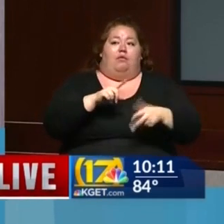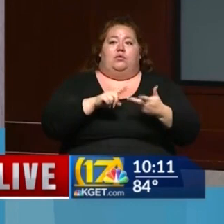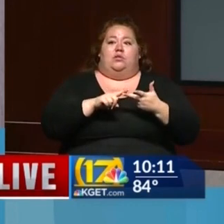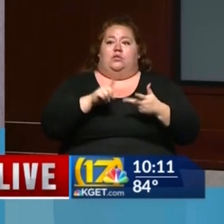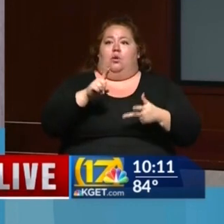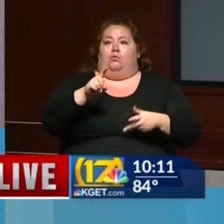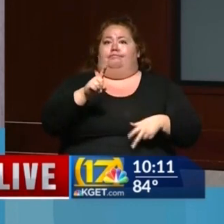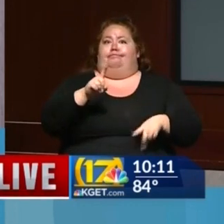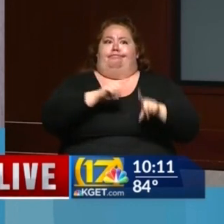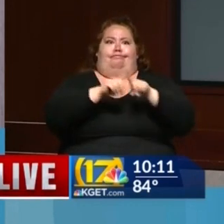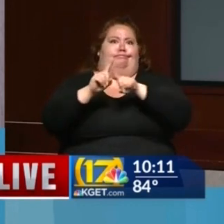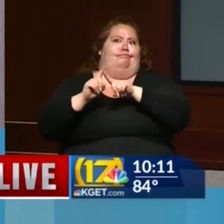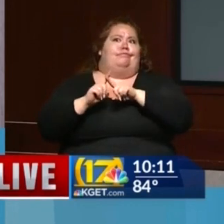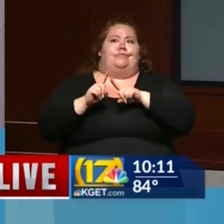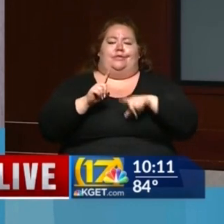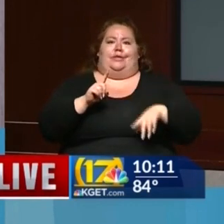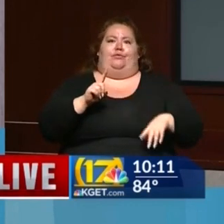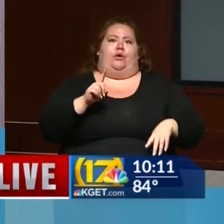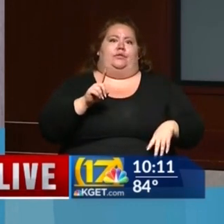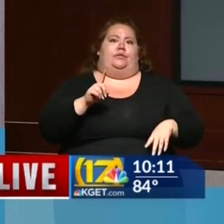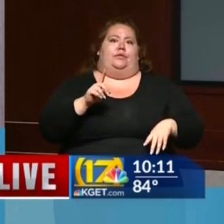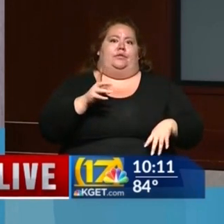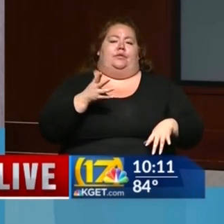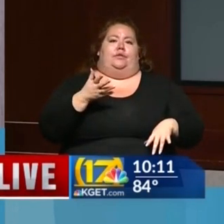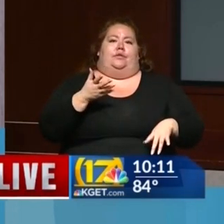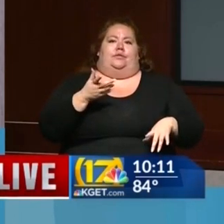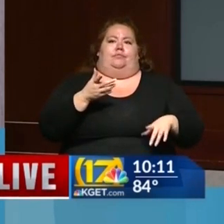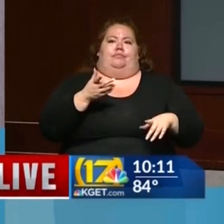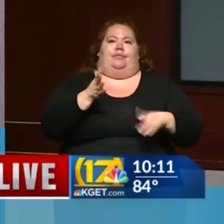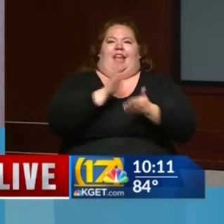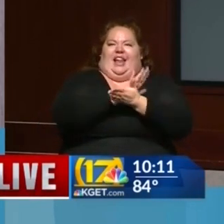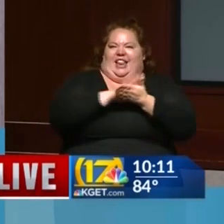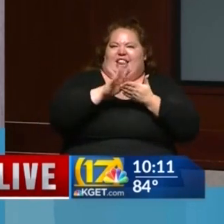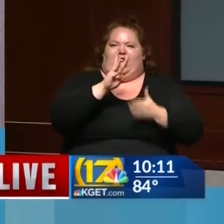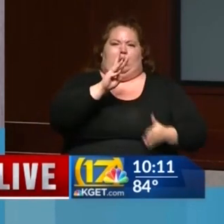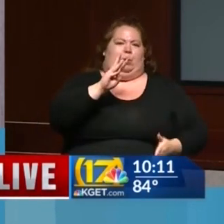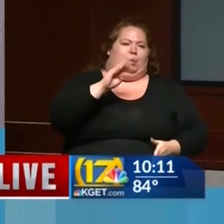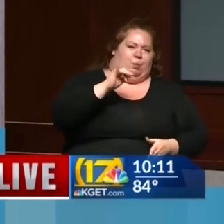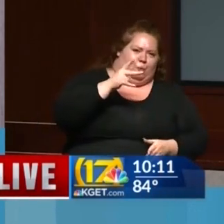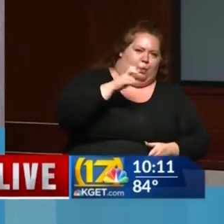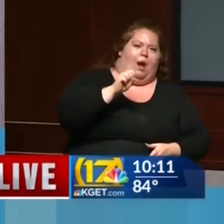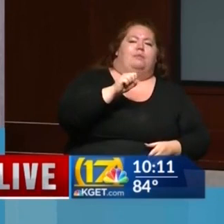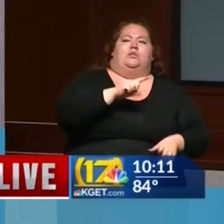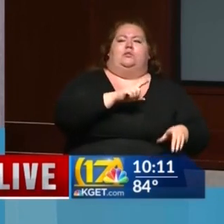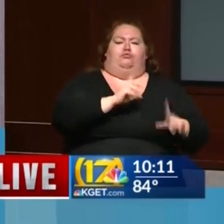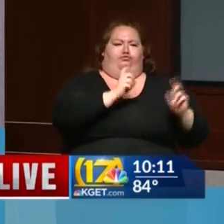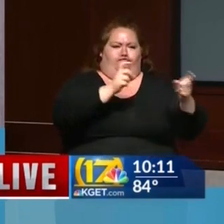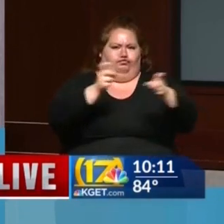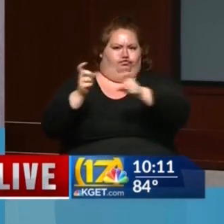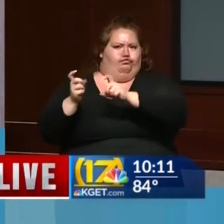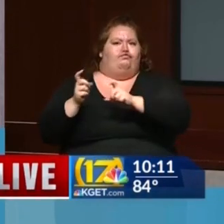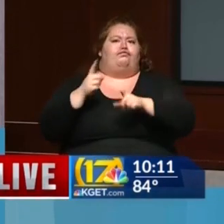SANITIZER. 5,108 POCKS OF GLOVES. 100 COUNT.